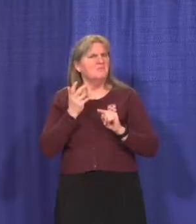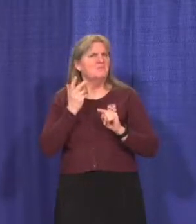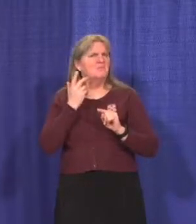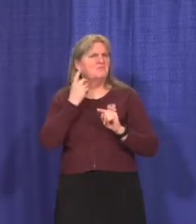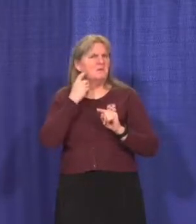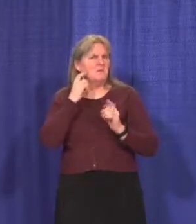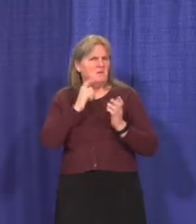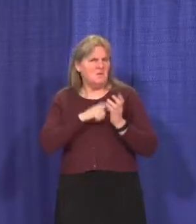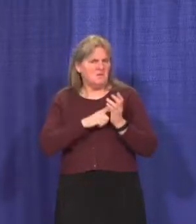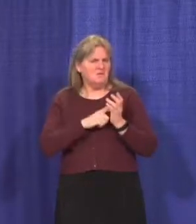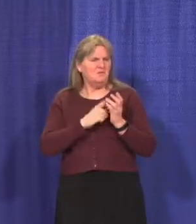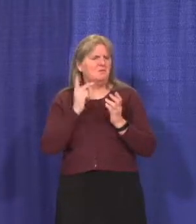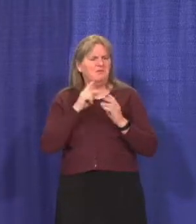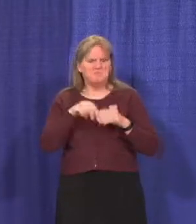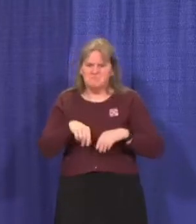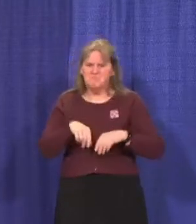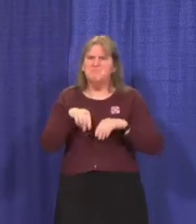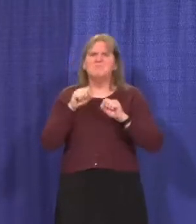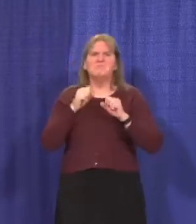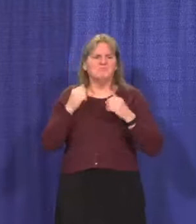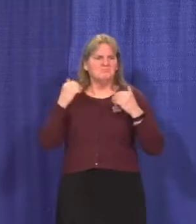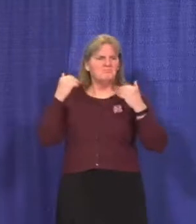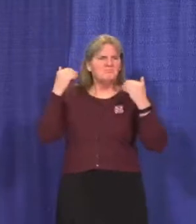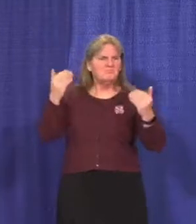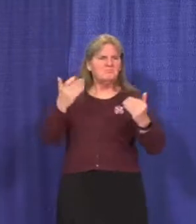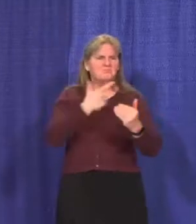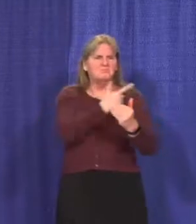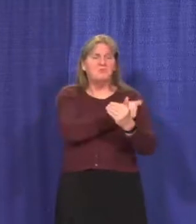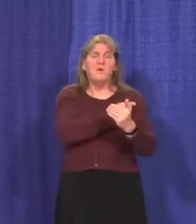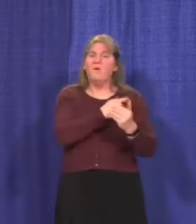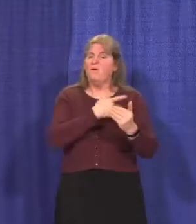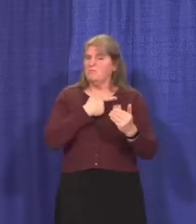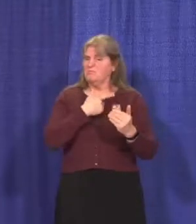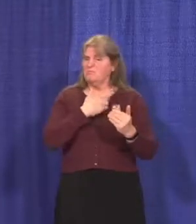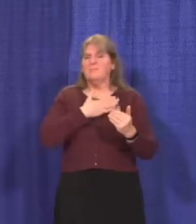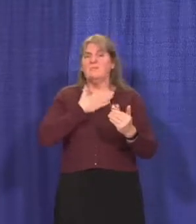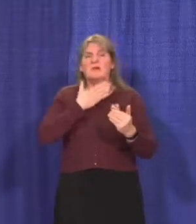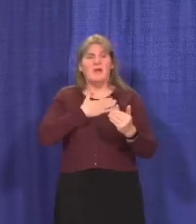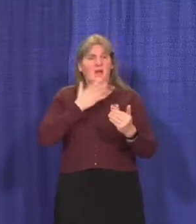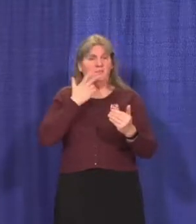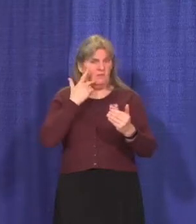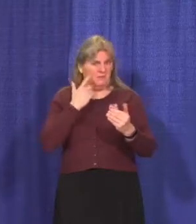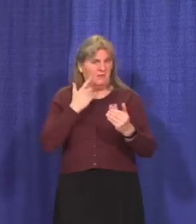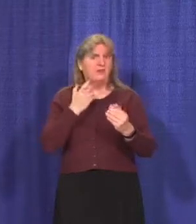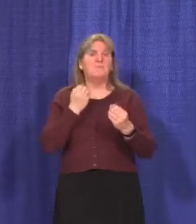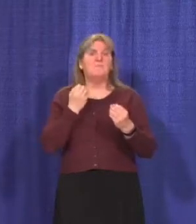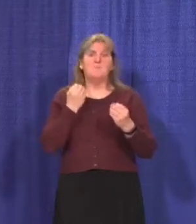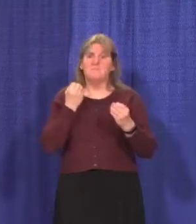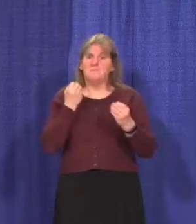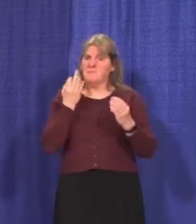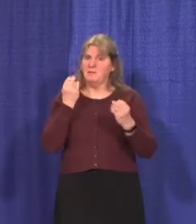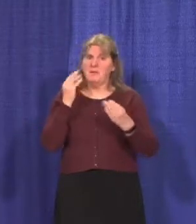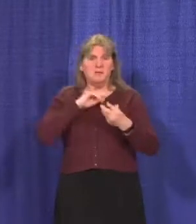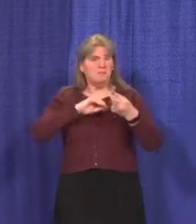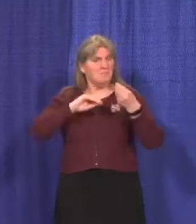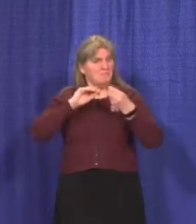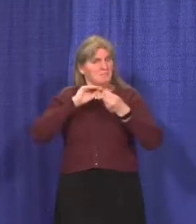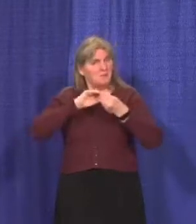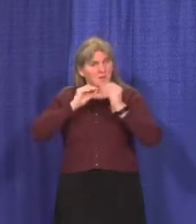and we are very happy with the numbers we have seen and we are happy to see the amount of